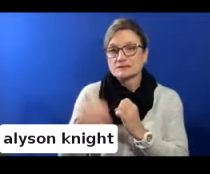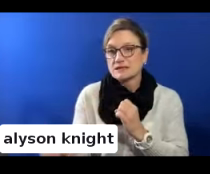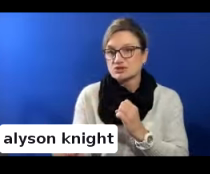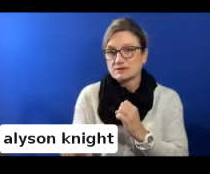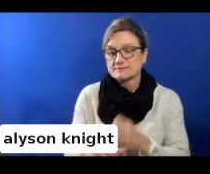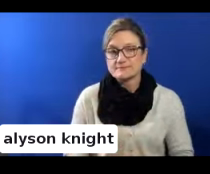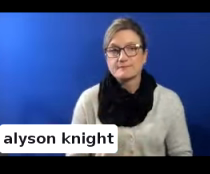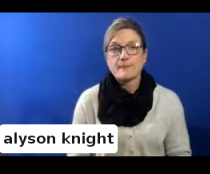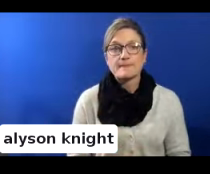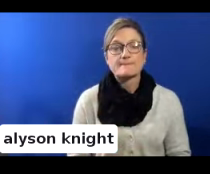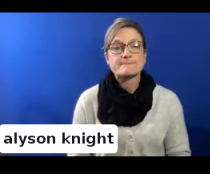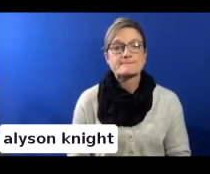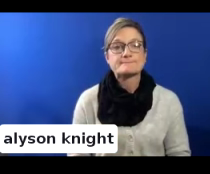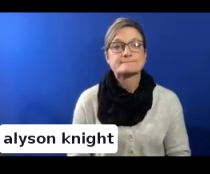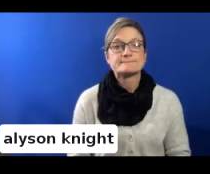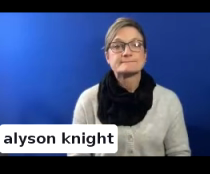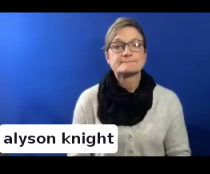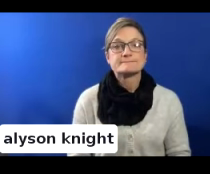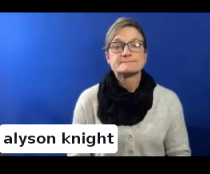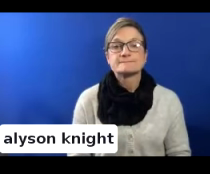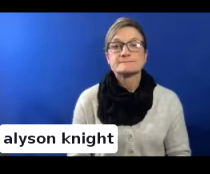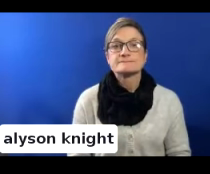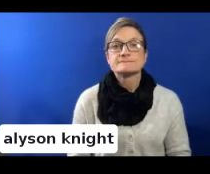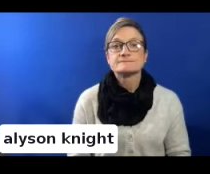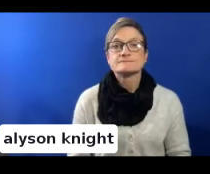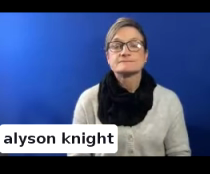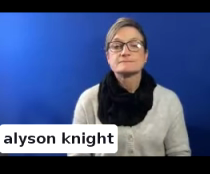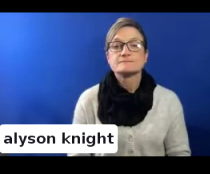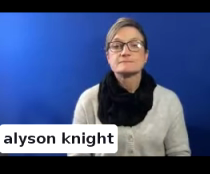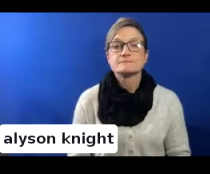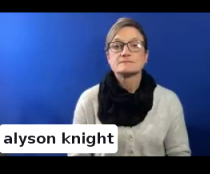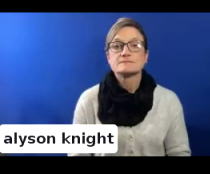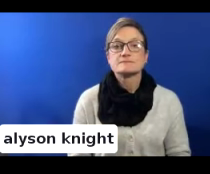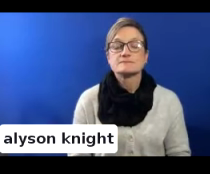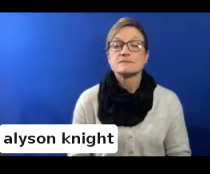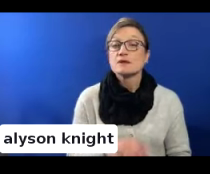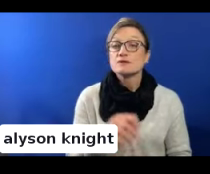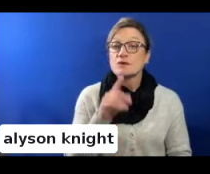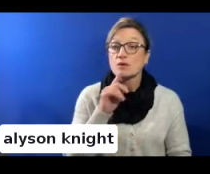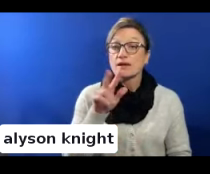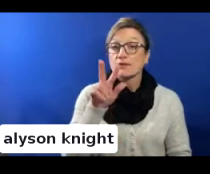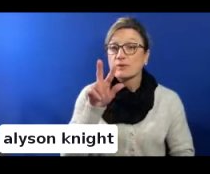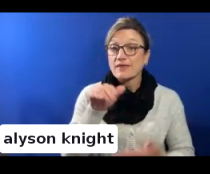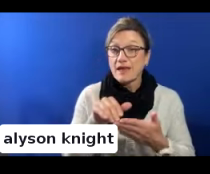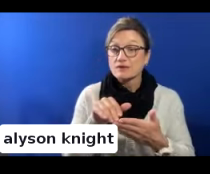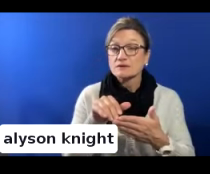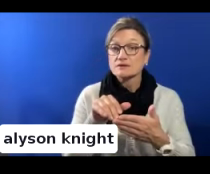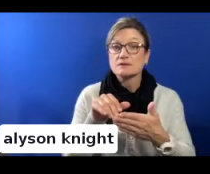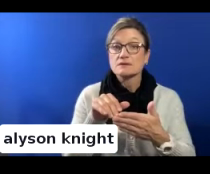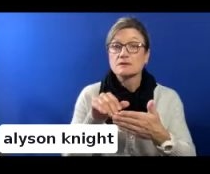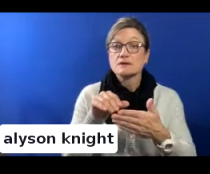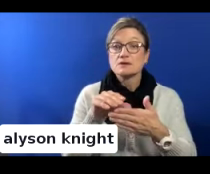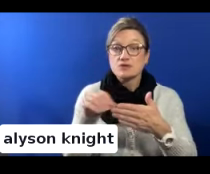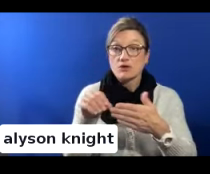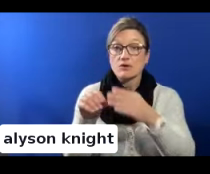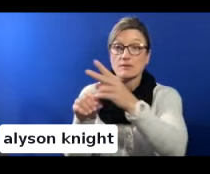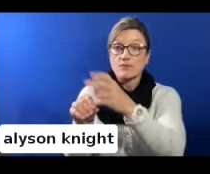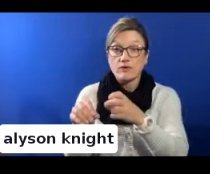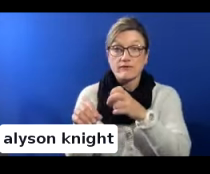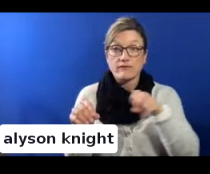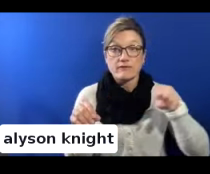$3,000 increase in personnel would mean it went from $8,000 overall